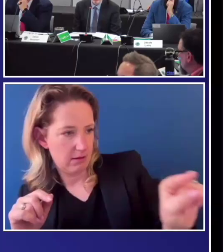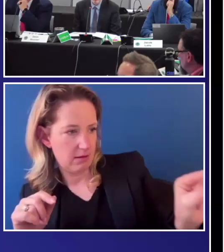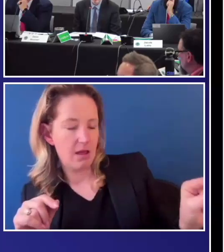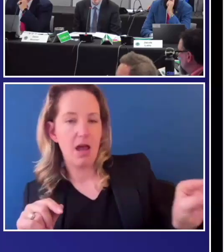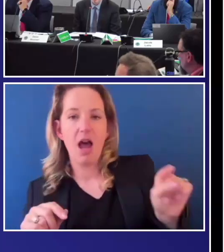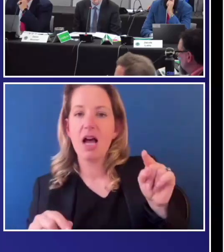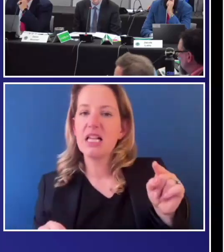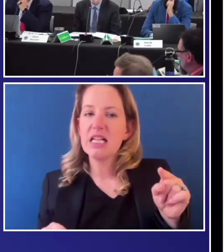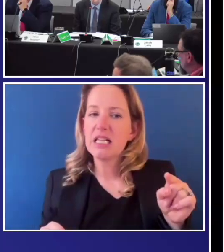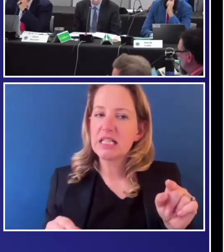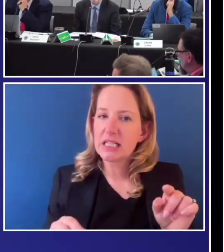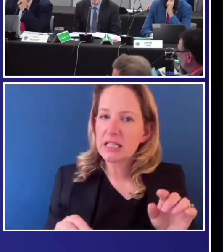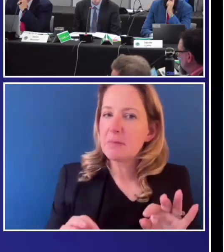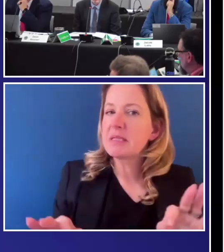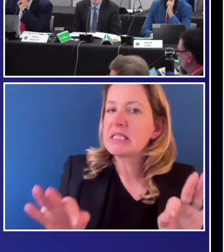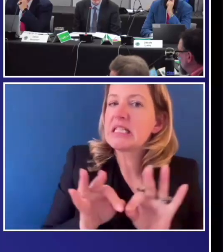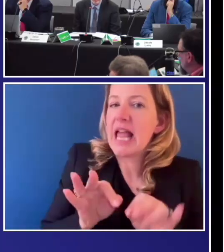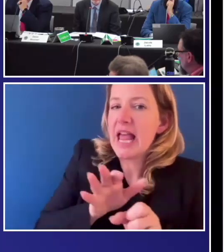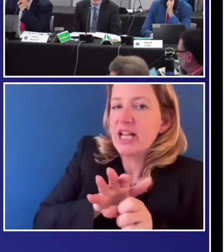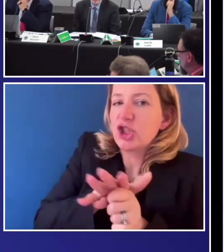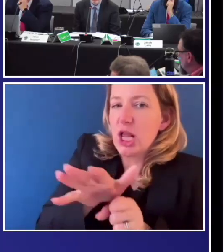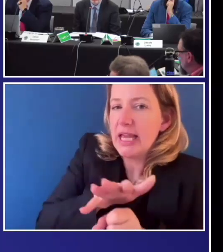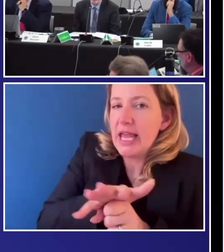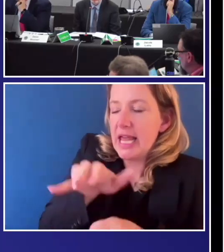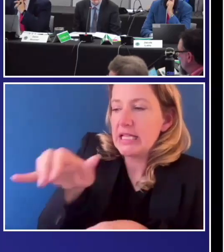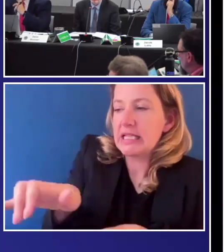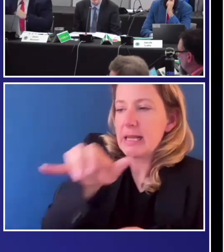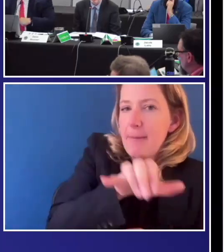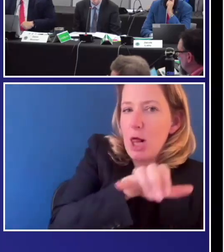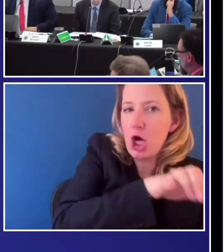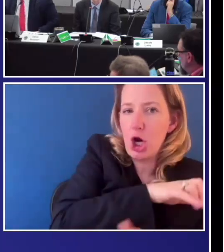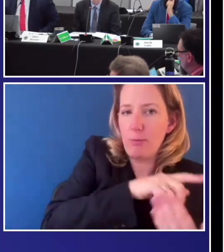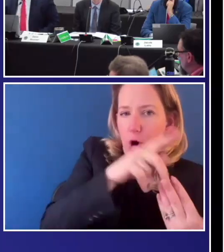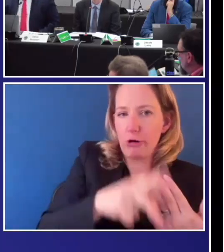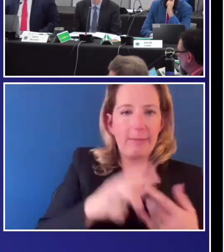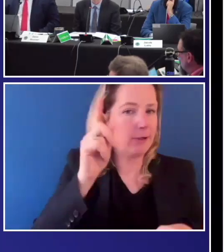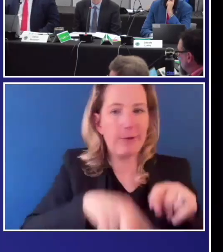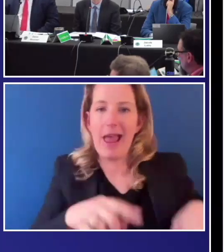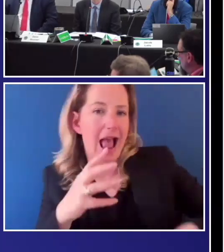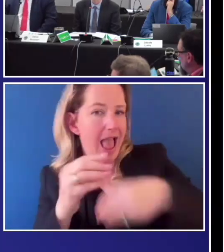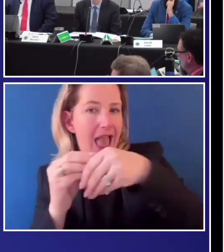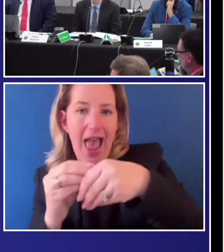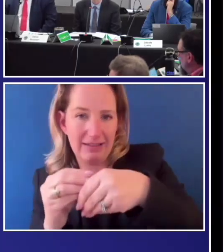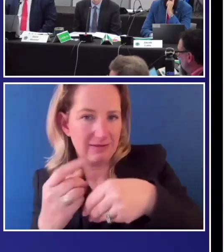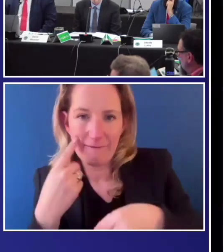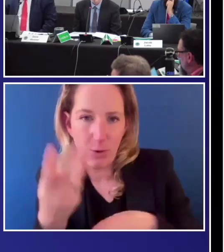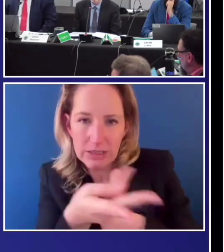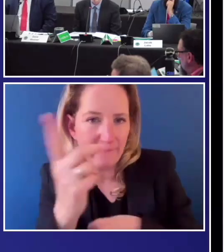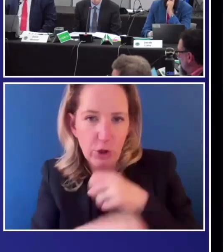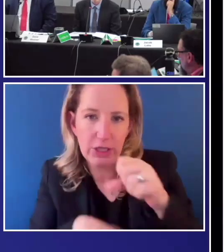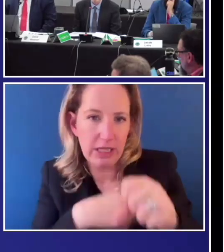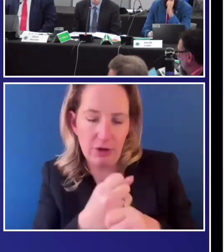after the, the loss of eligibility of the program. And although we are deleting this